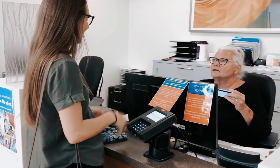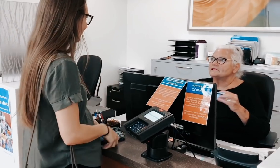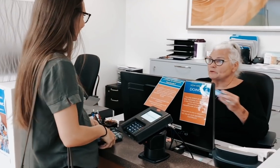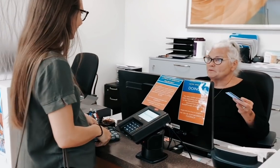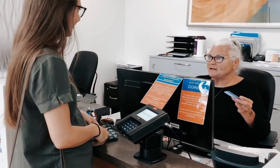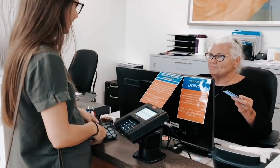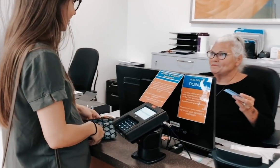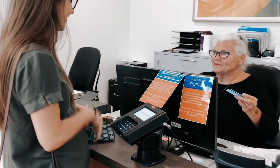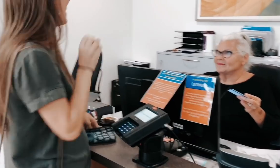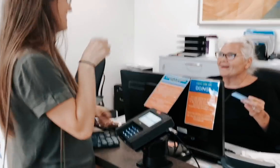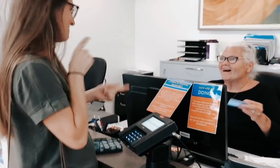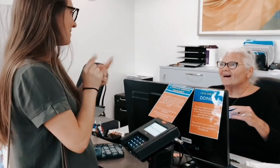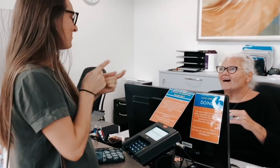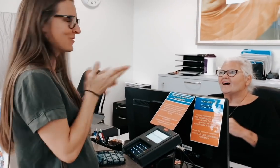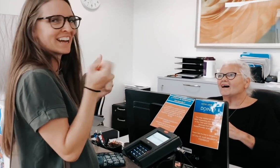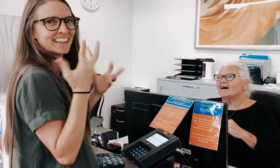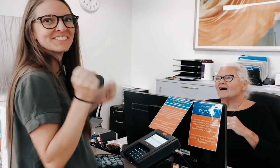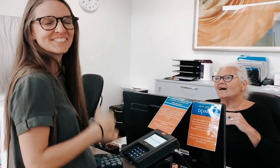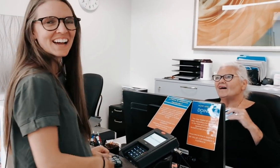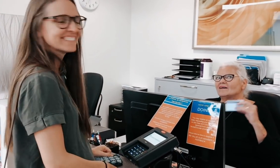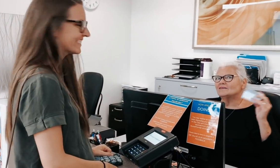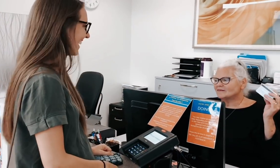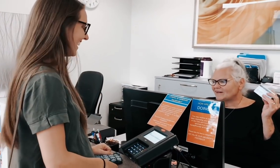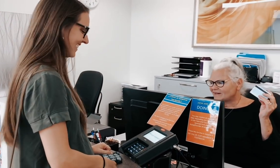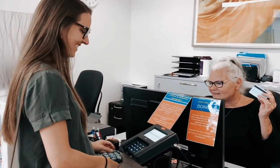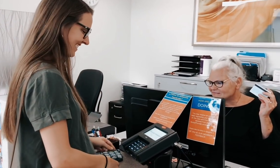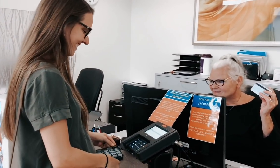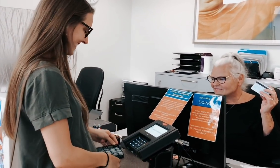Is that when you met him? Yes, I met him through signing. Wow, that's great.